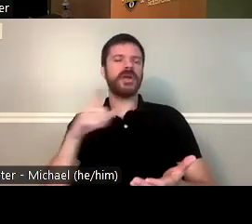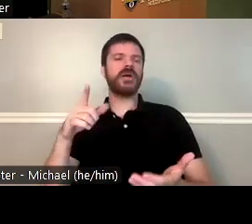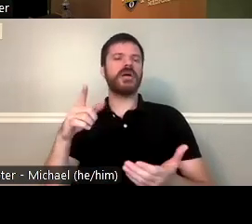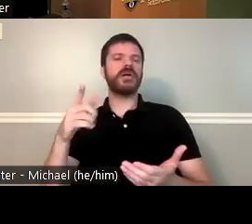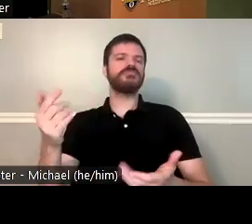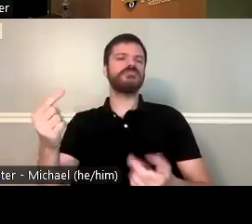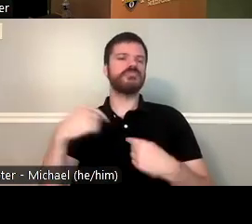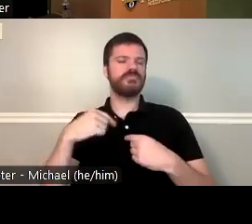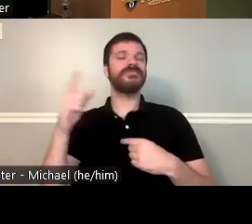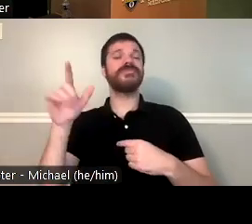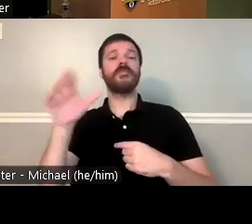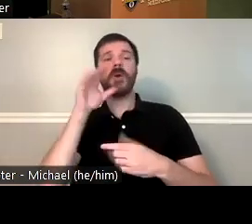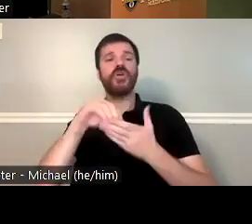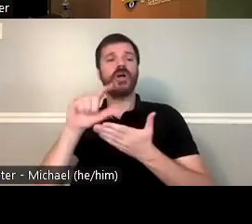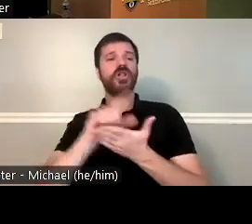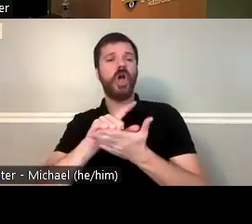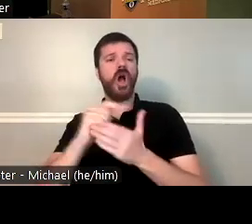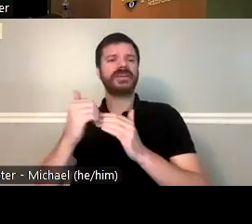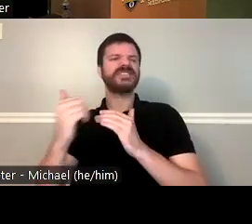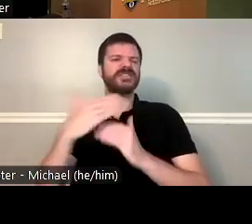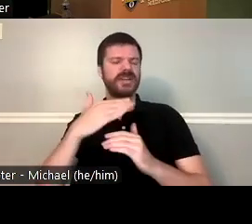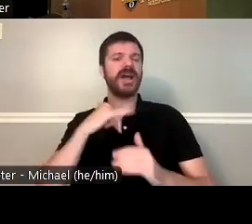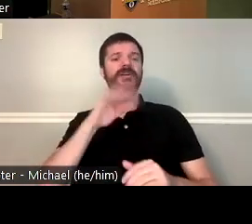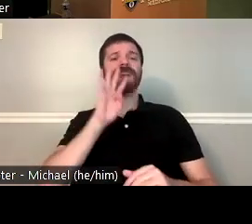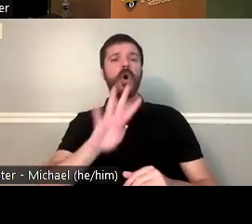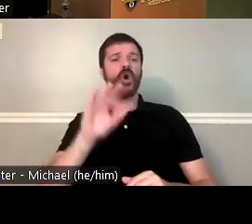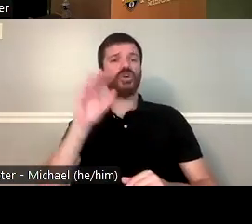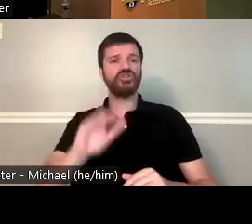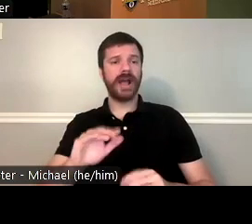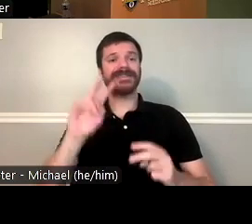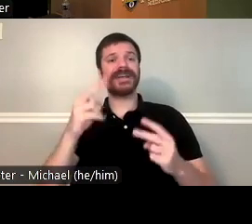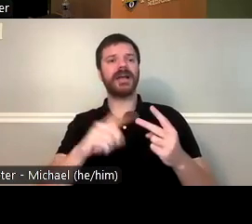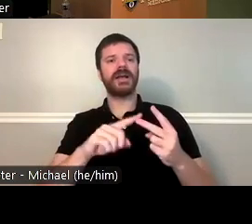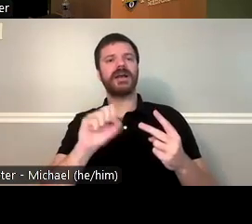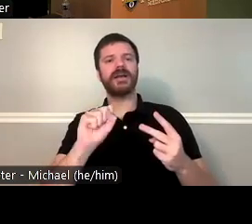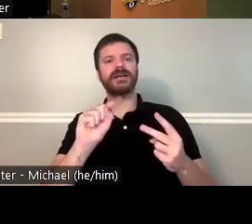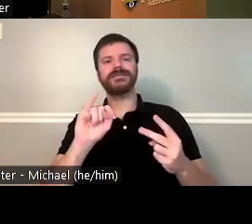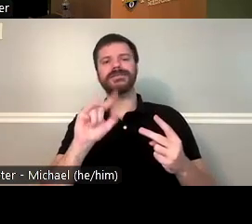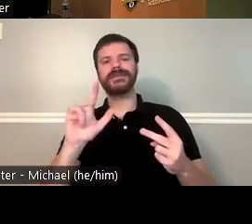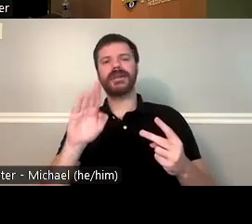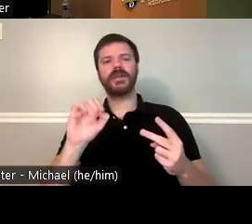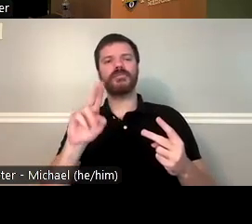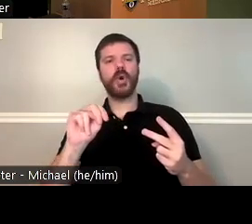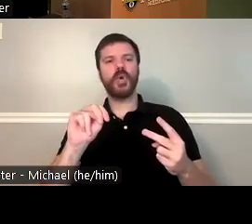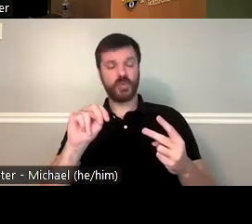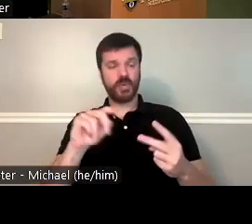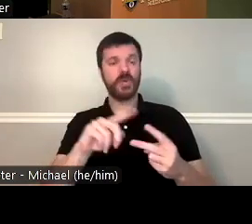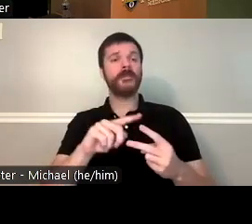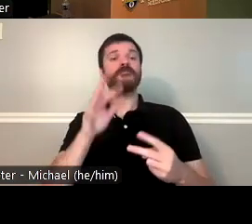four-year-old son uh um the second child was still born daughter and the mother was grieving now many